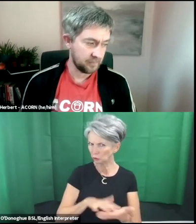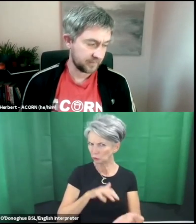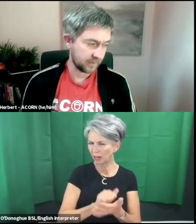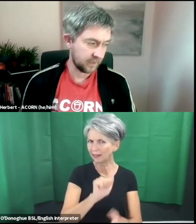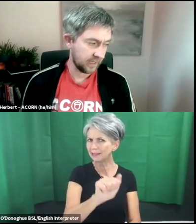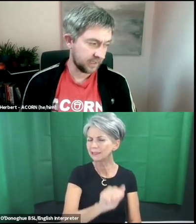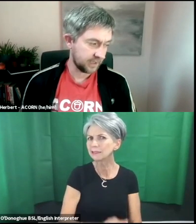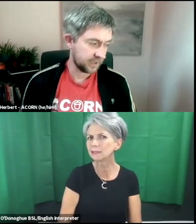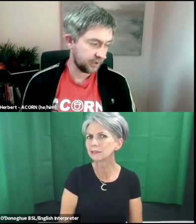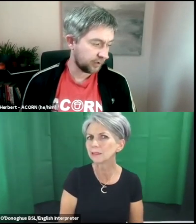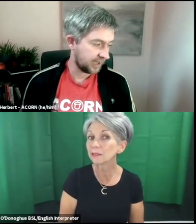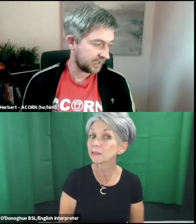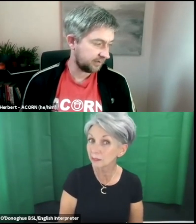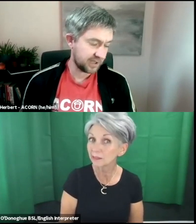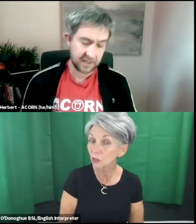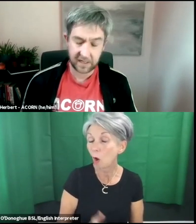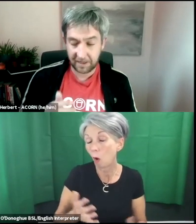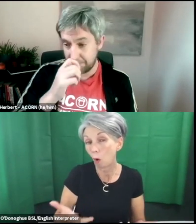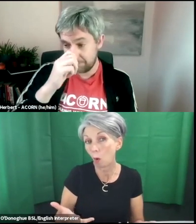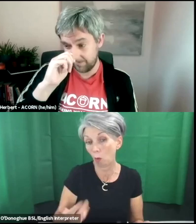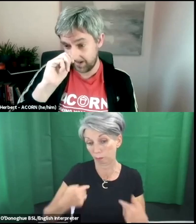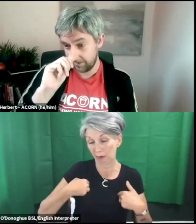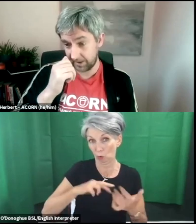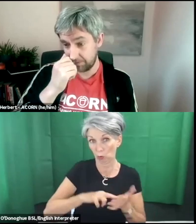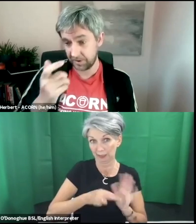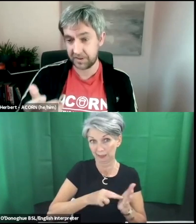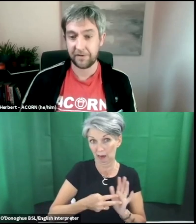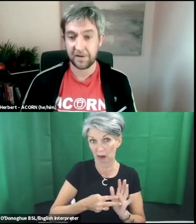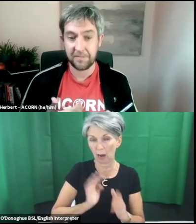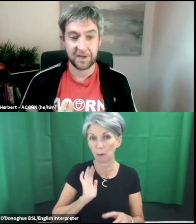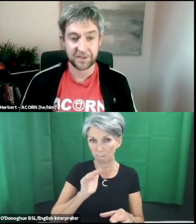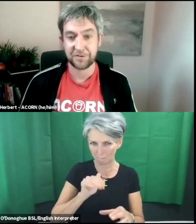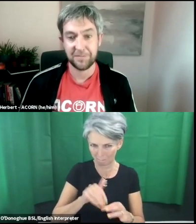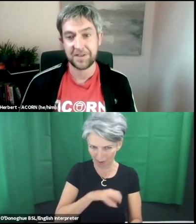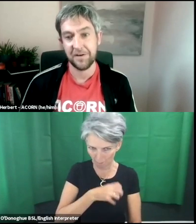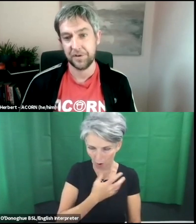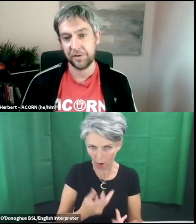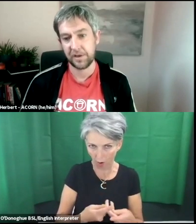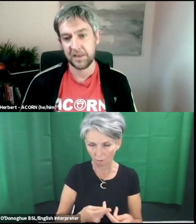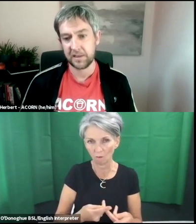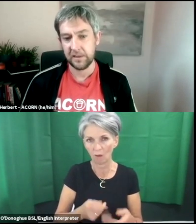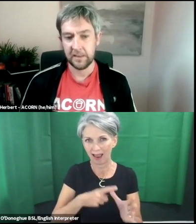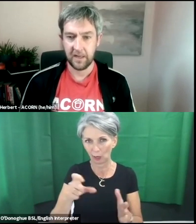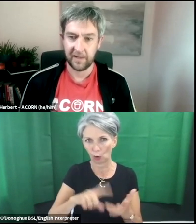I think as an organiser and so, I mean, I'm a member ACORN, I'm not staff or anything, but I still treat myself as an organiser.